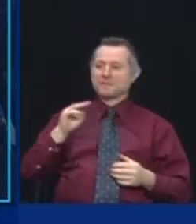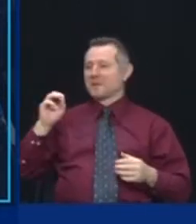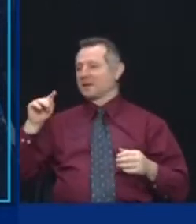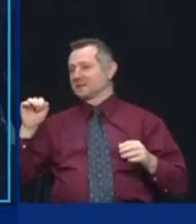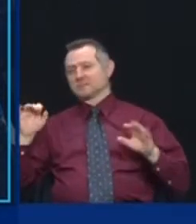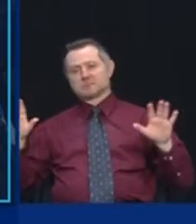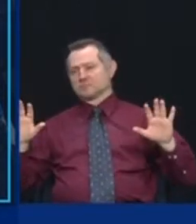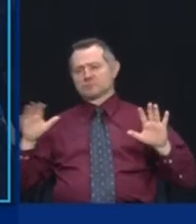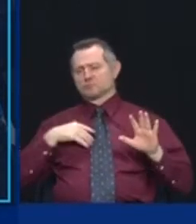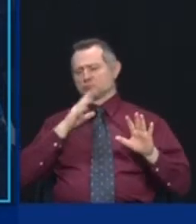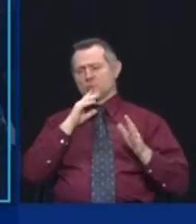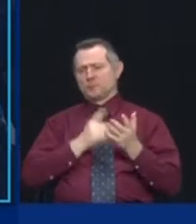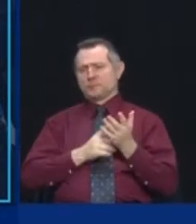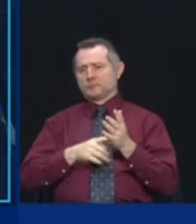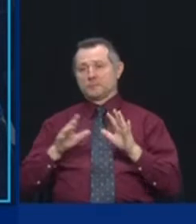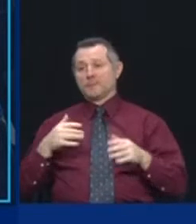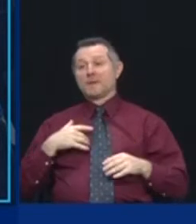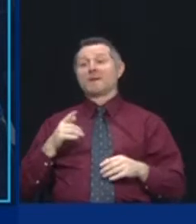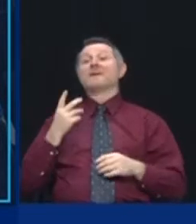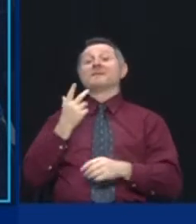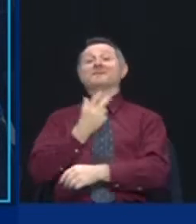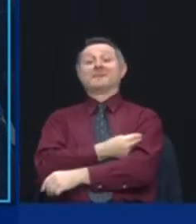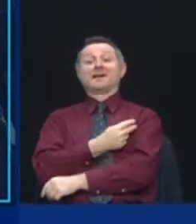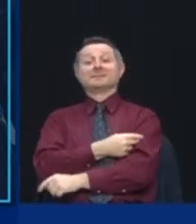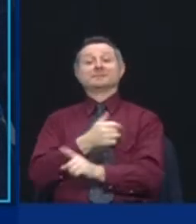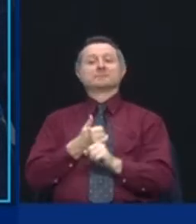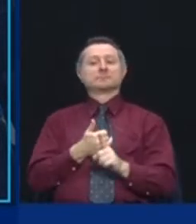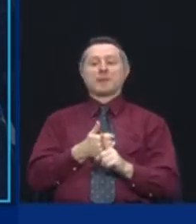TWO DIFFERENT CATEGORIES.